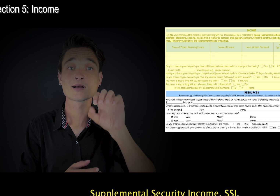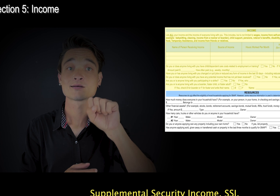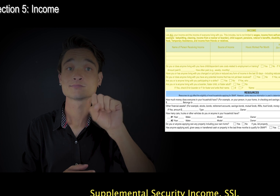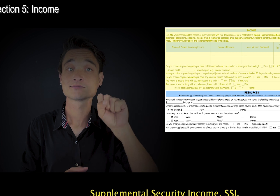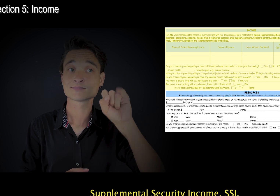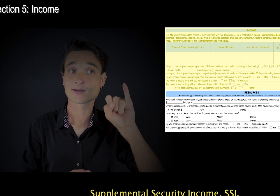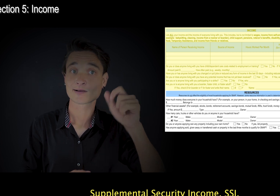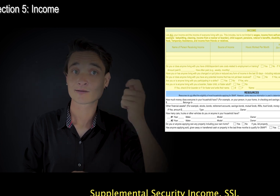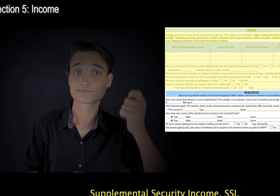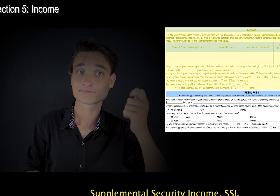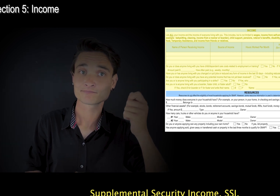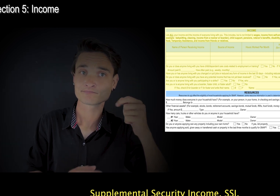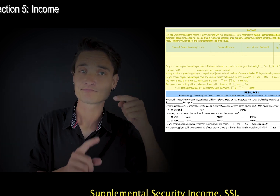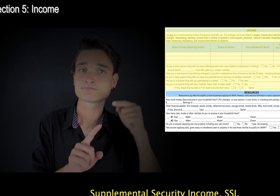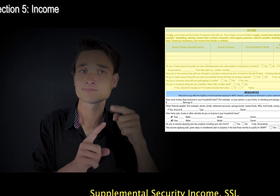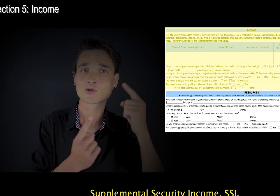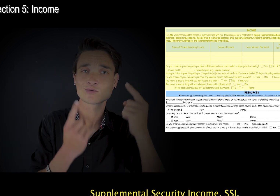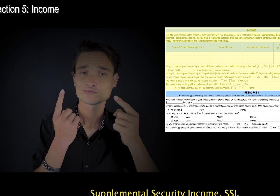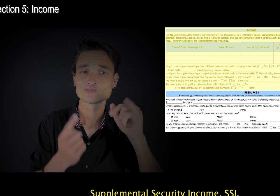Supplemental Security Income, SSI,